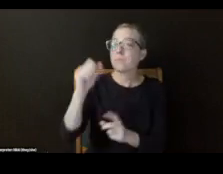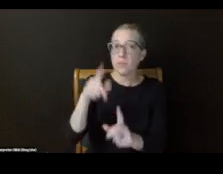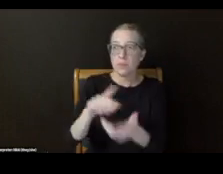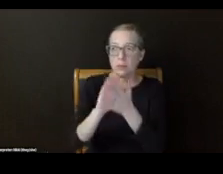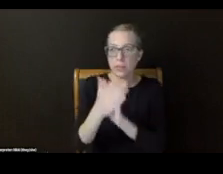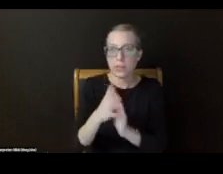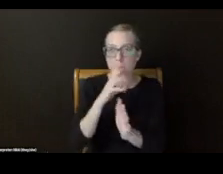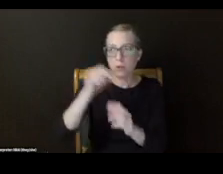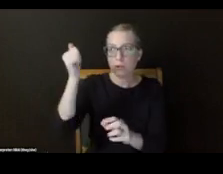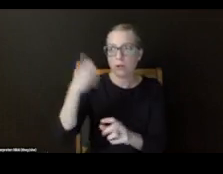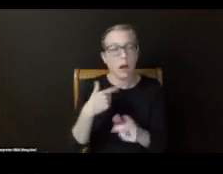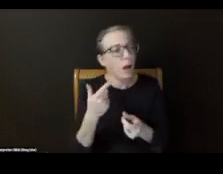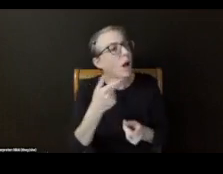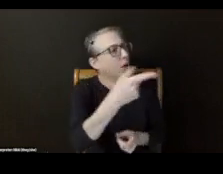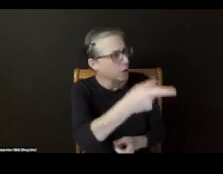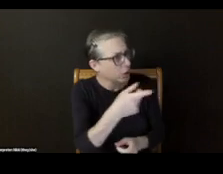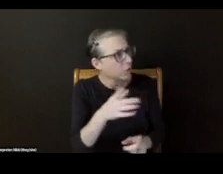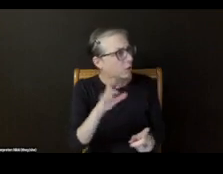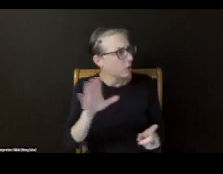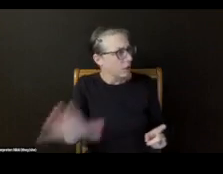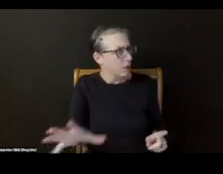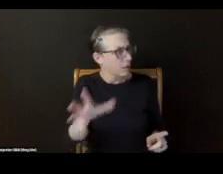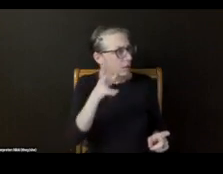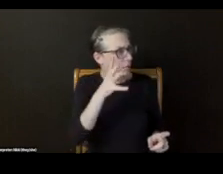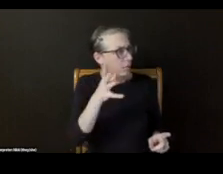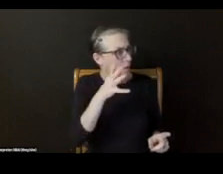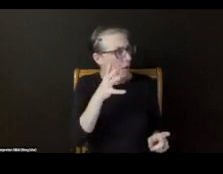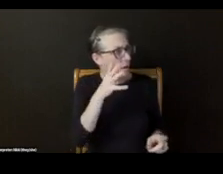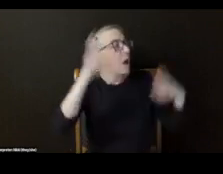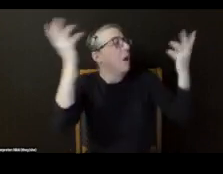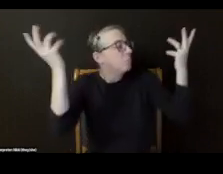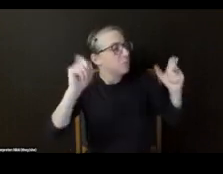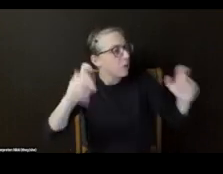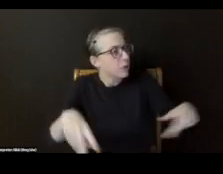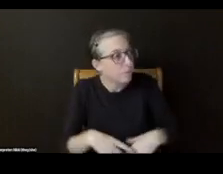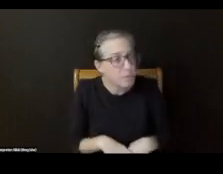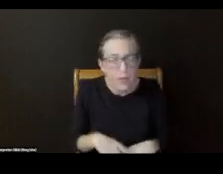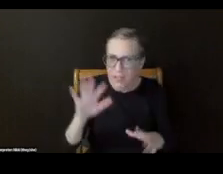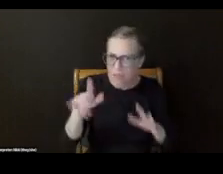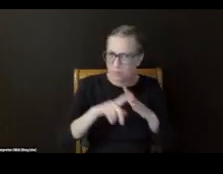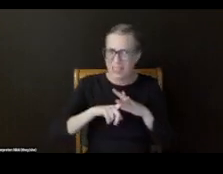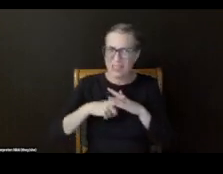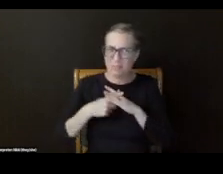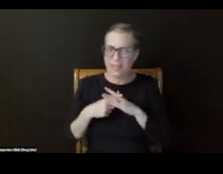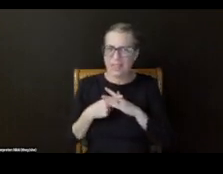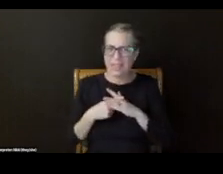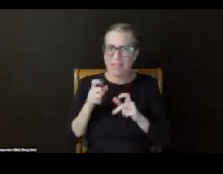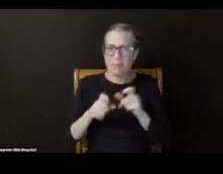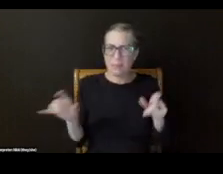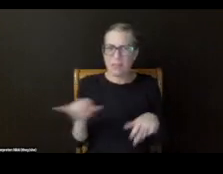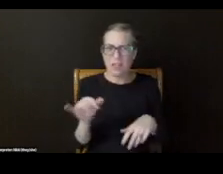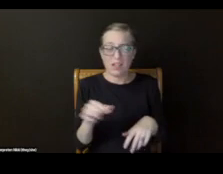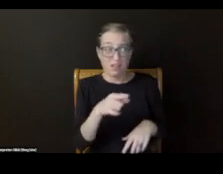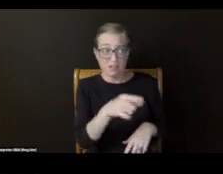But at first it was like, oh, you're his mom. I'm like, yes, I'm his mother.